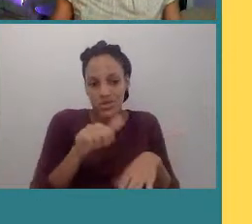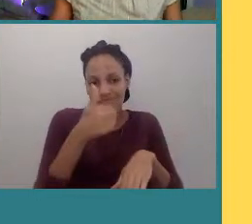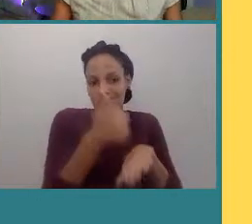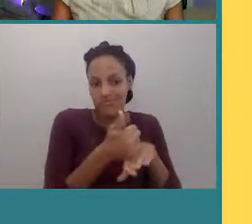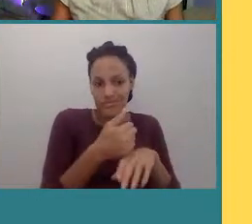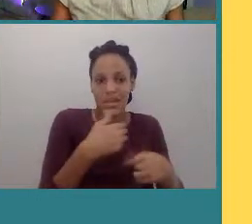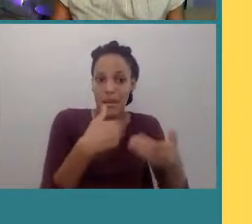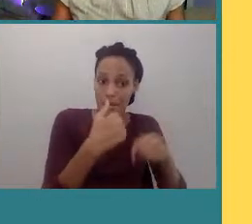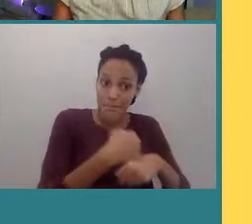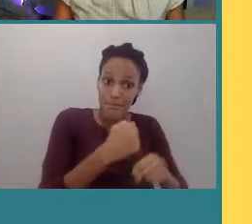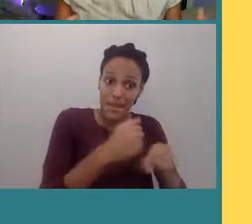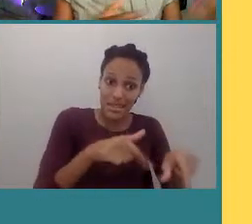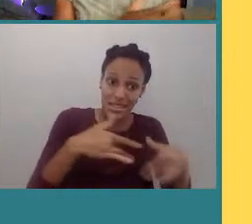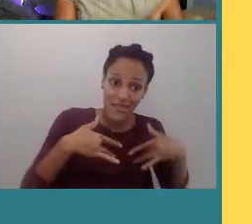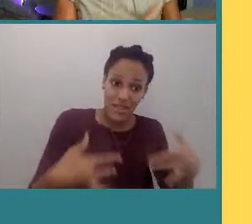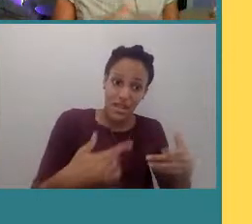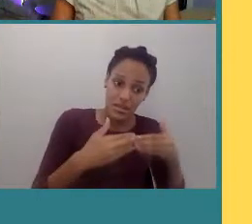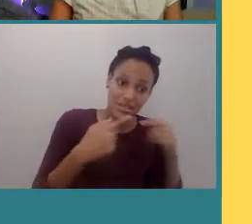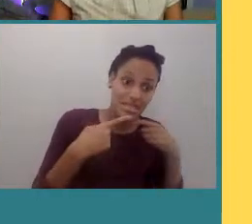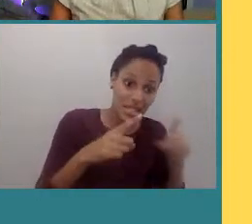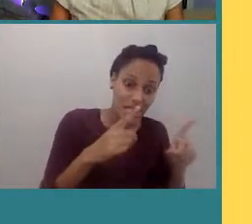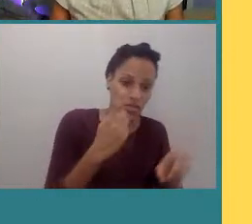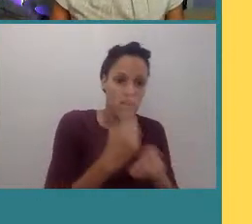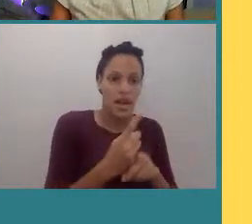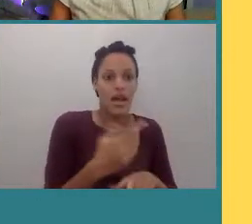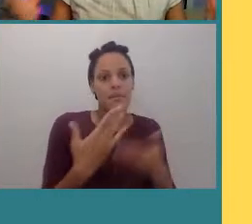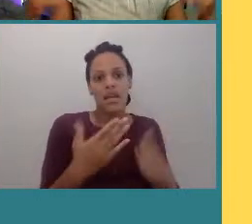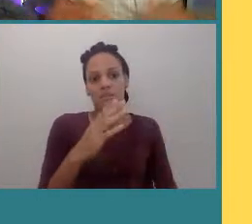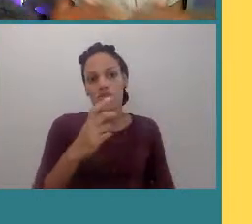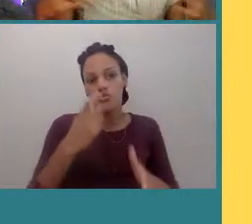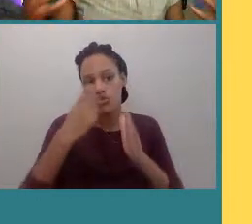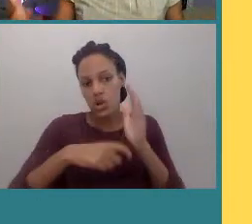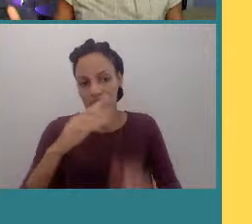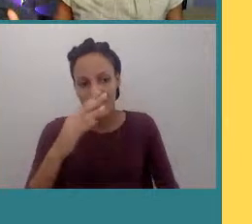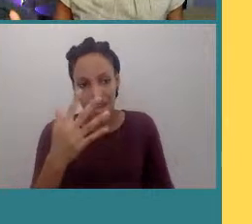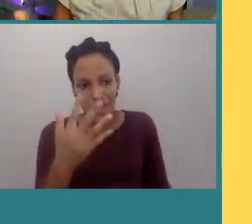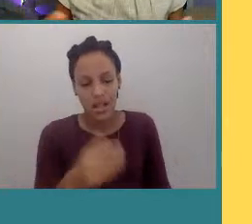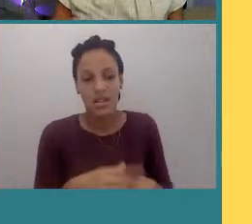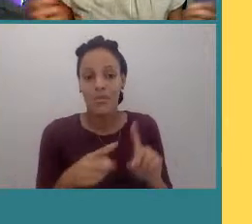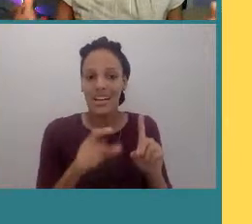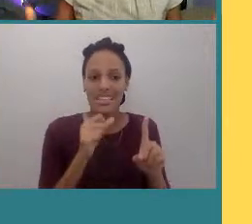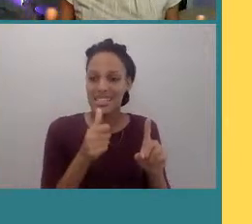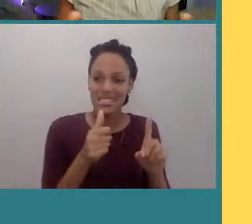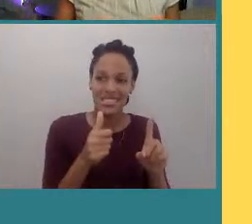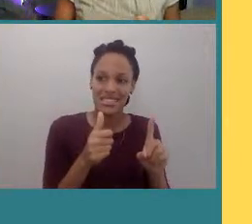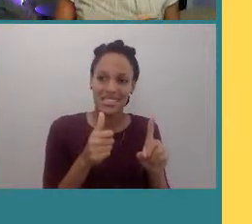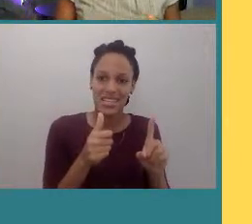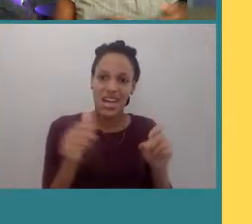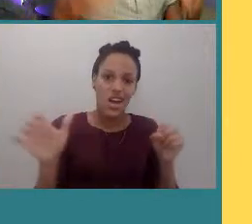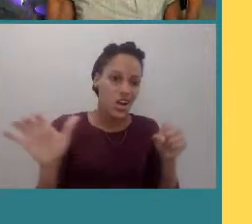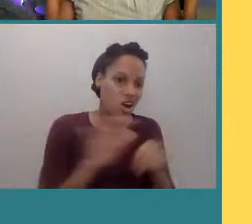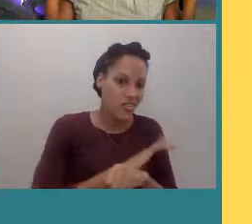So as you see on this diagram here, I am the creator on this diagram, but this is you as